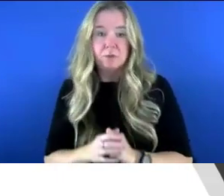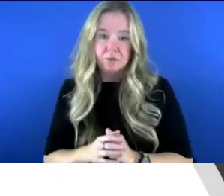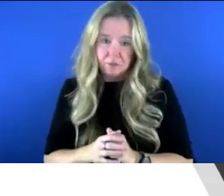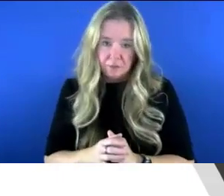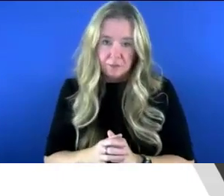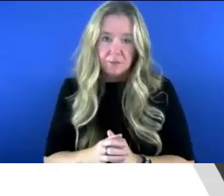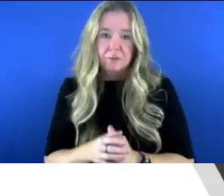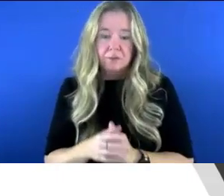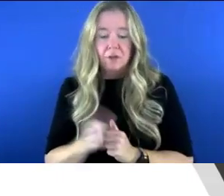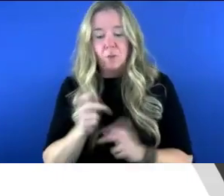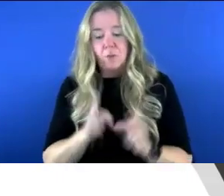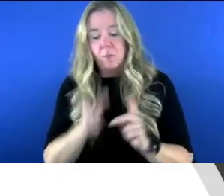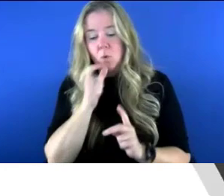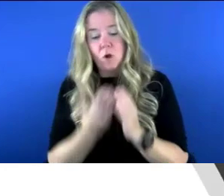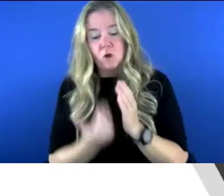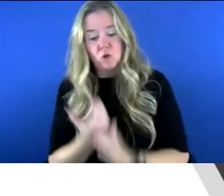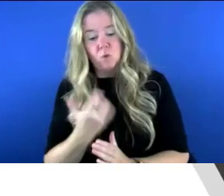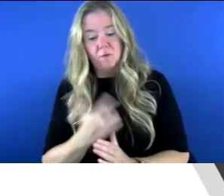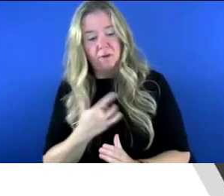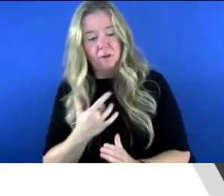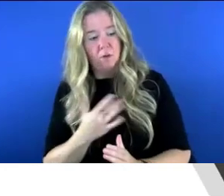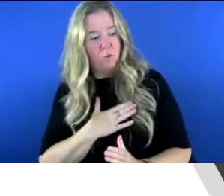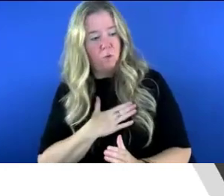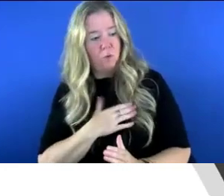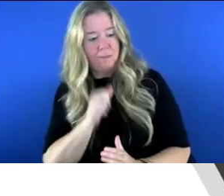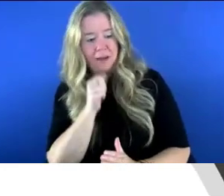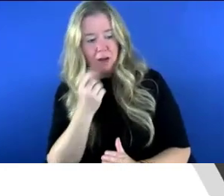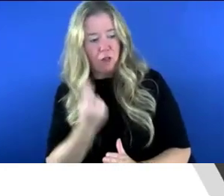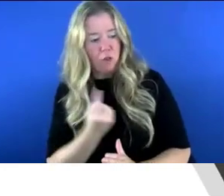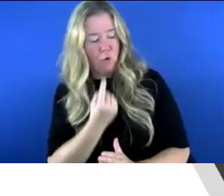that may be new to our field feel like they're not alone. And so I just appreciate you guys being vulnerable